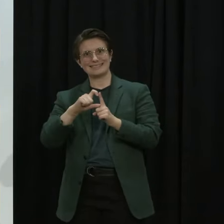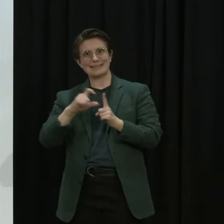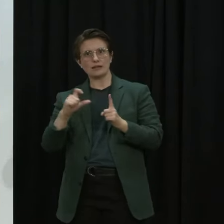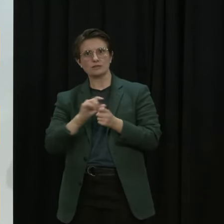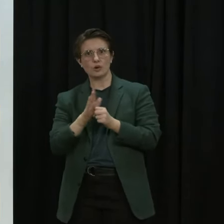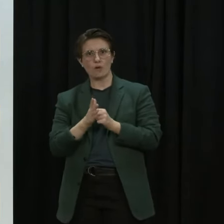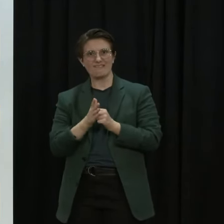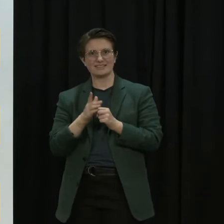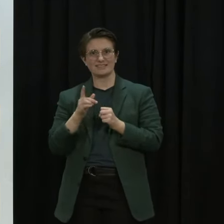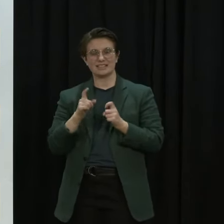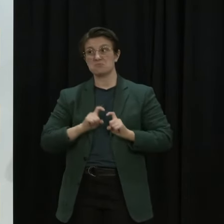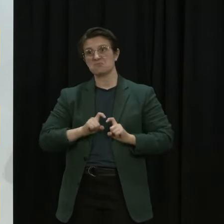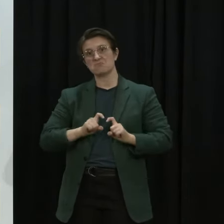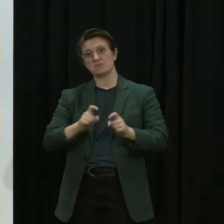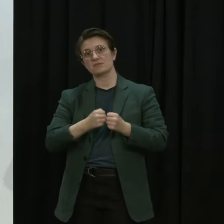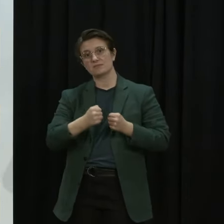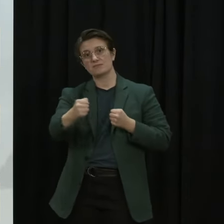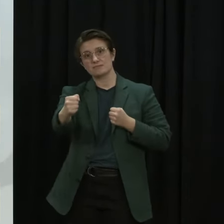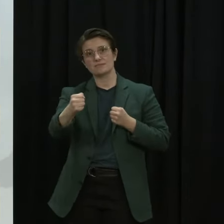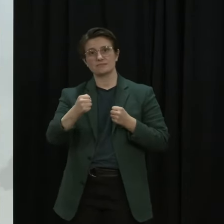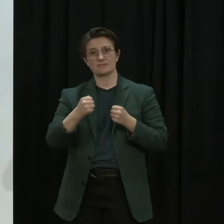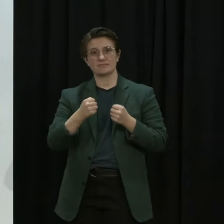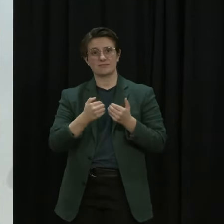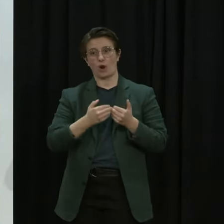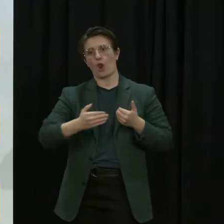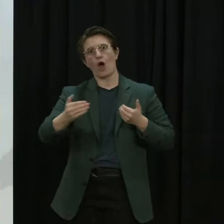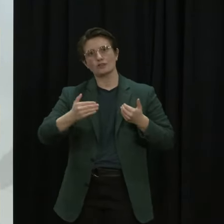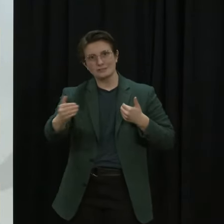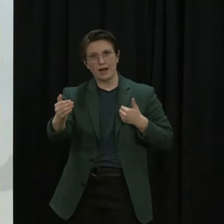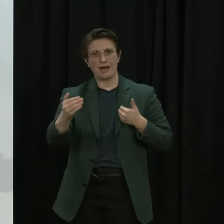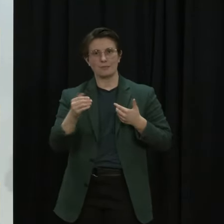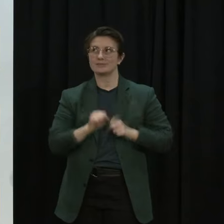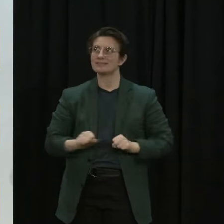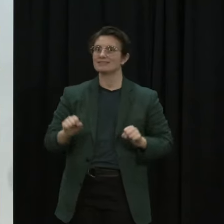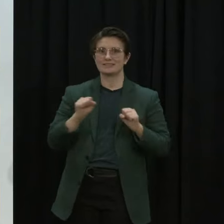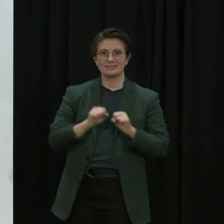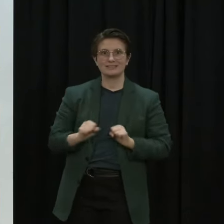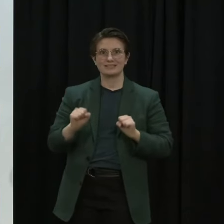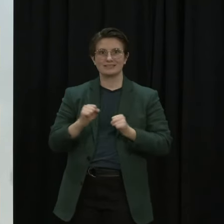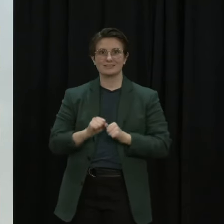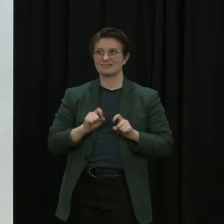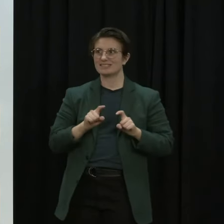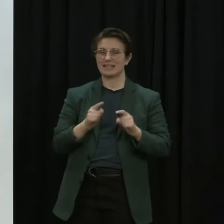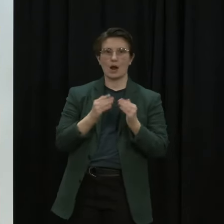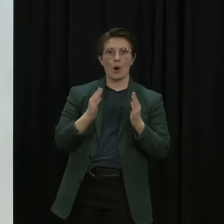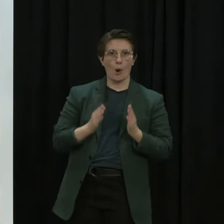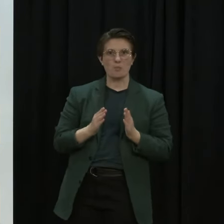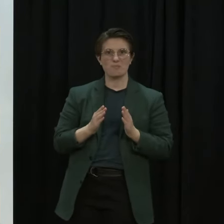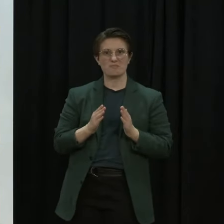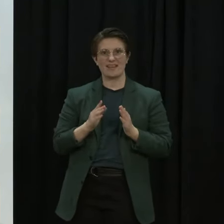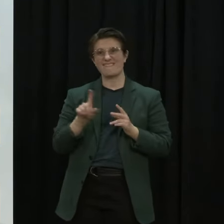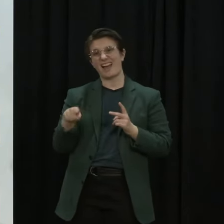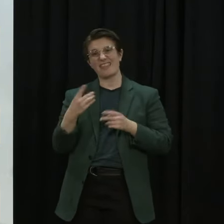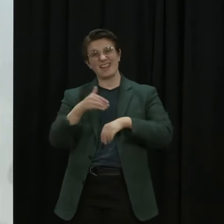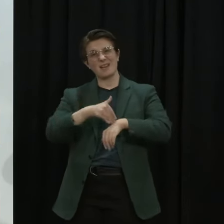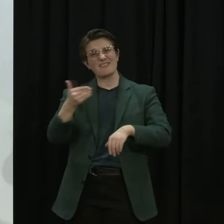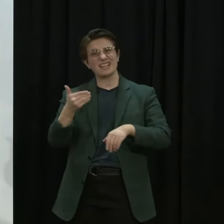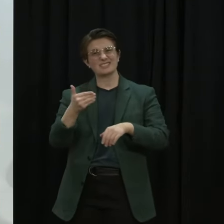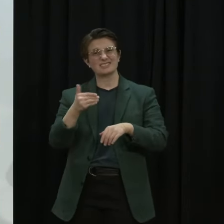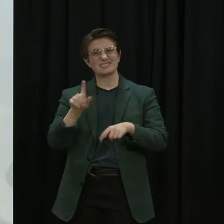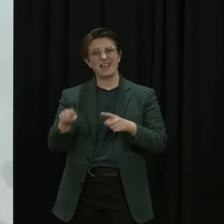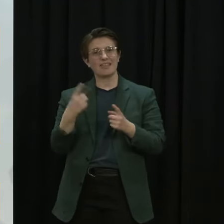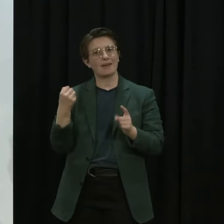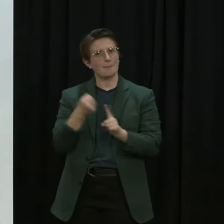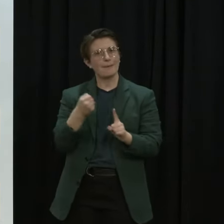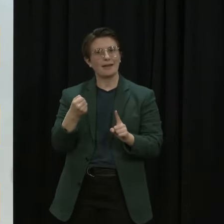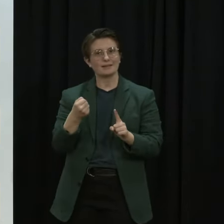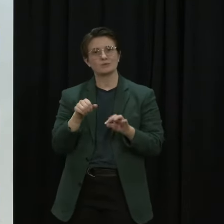short periods of time but we